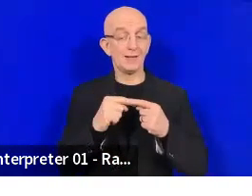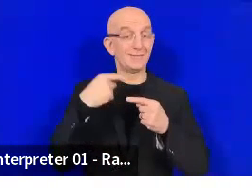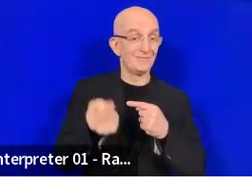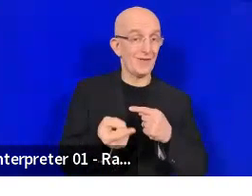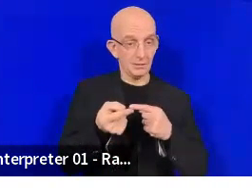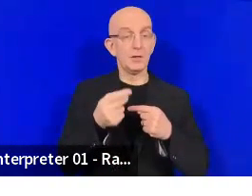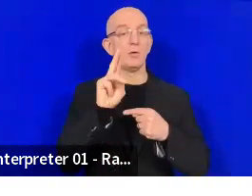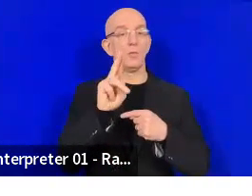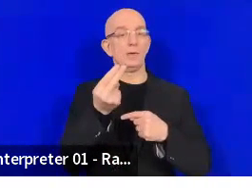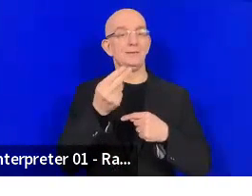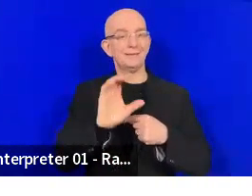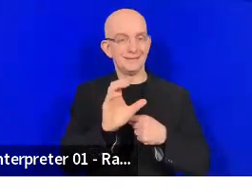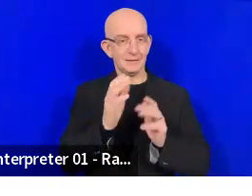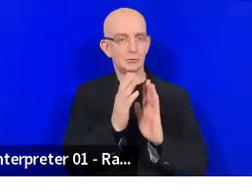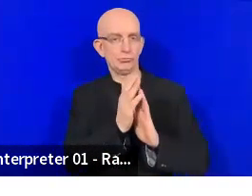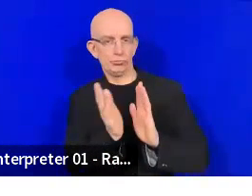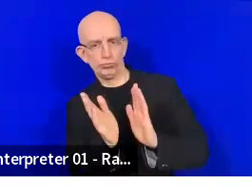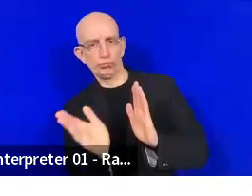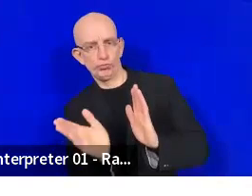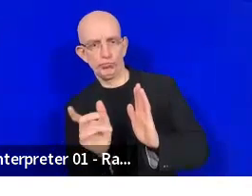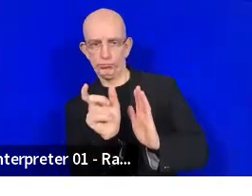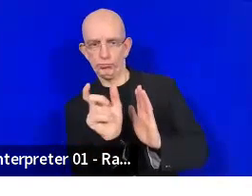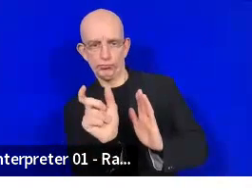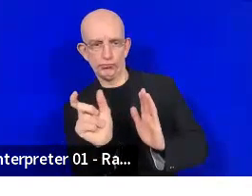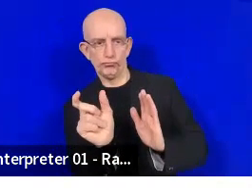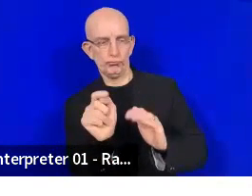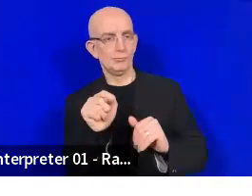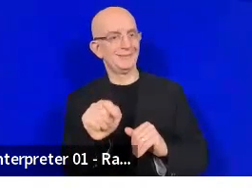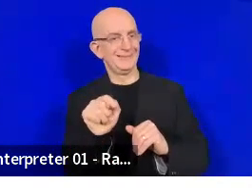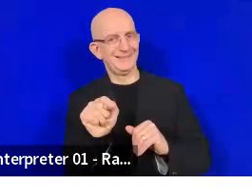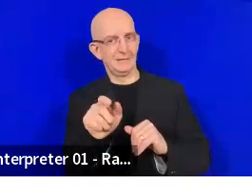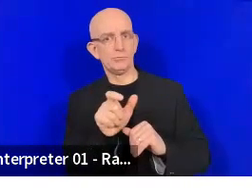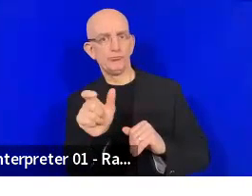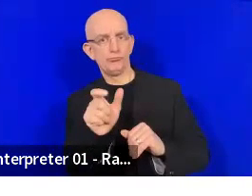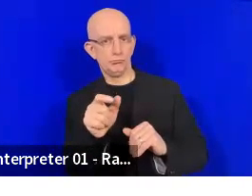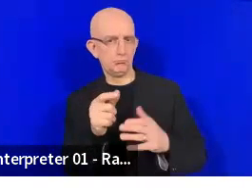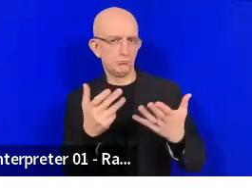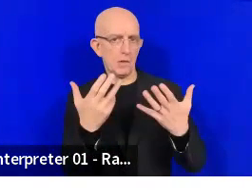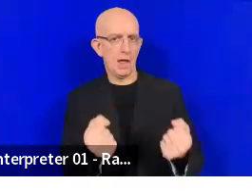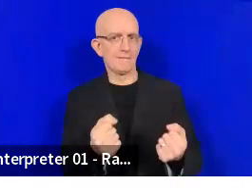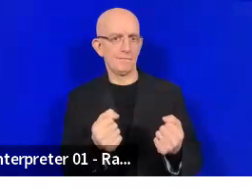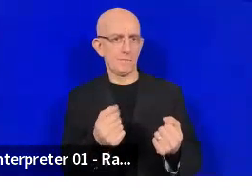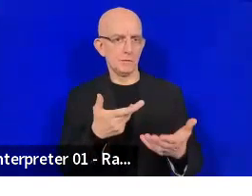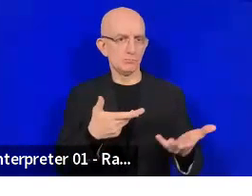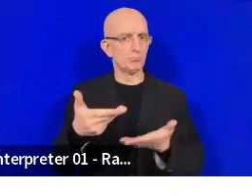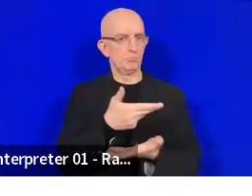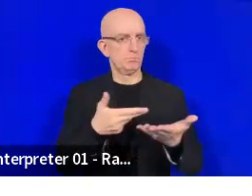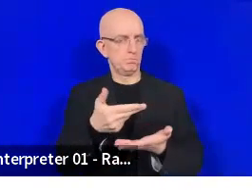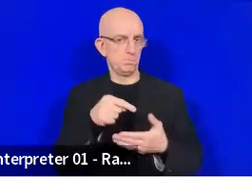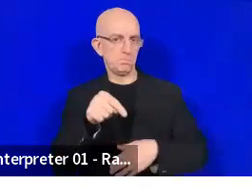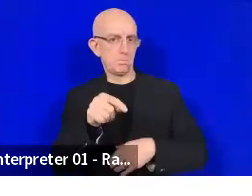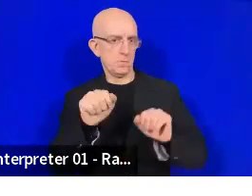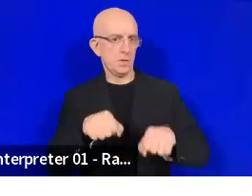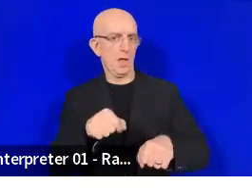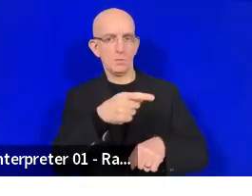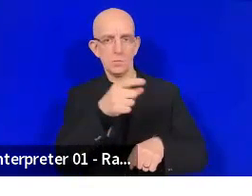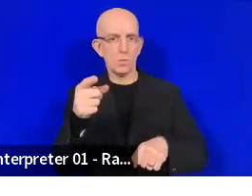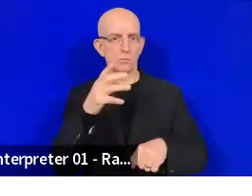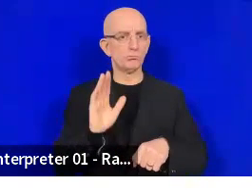Then once that is done, the participants of the General Assembly will develop a report